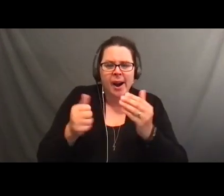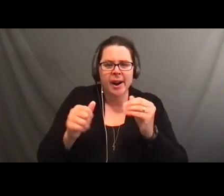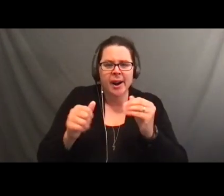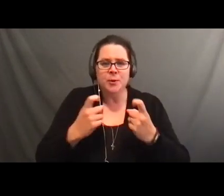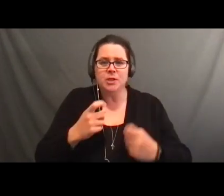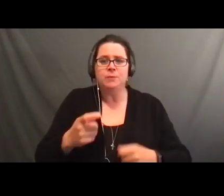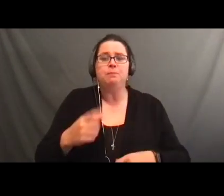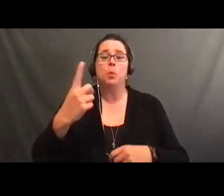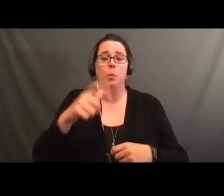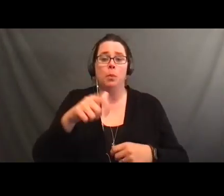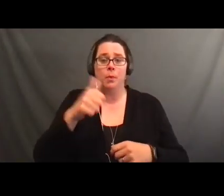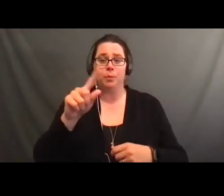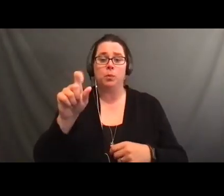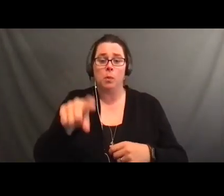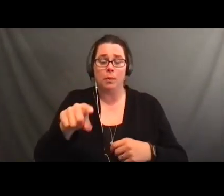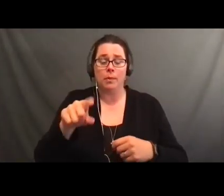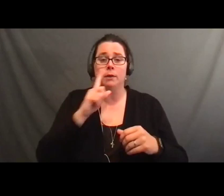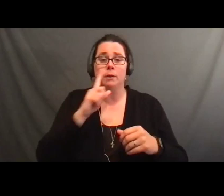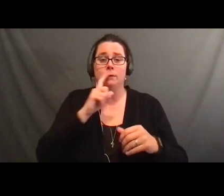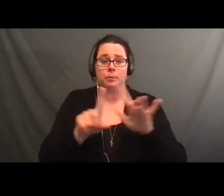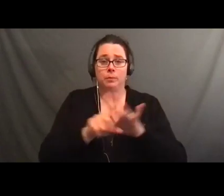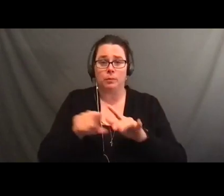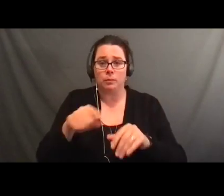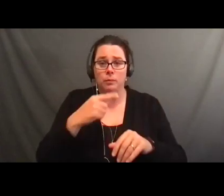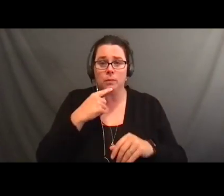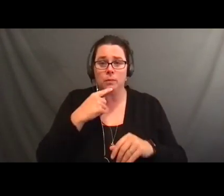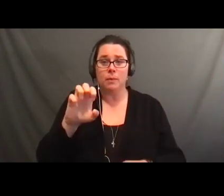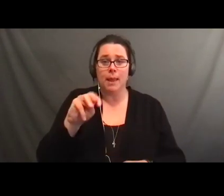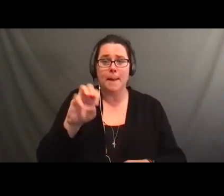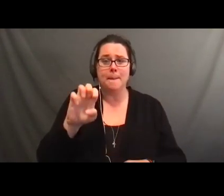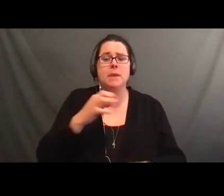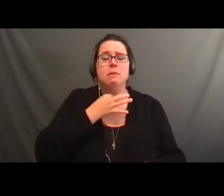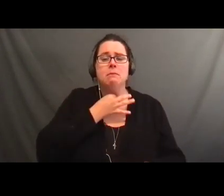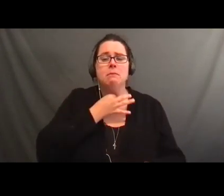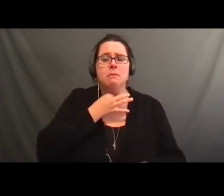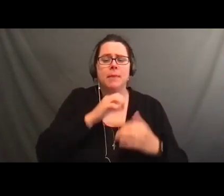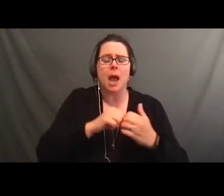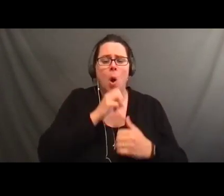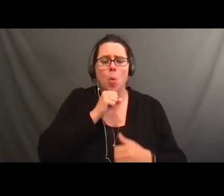Jen: One other question just came in. Eme is wondering how old is Hannah and how